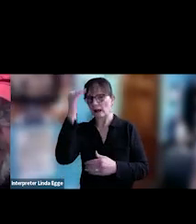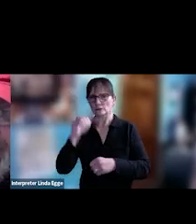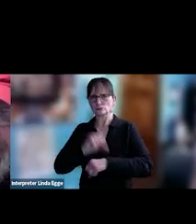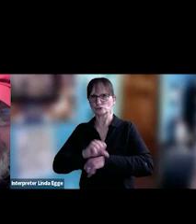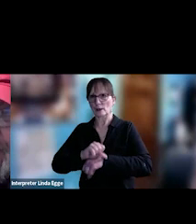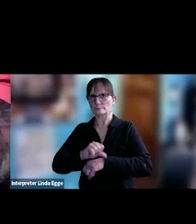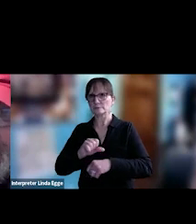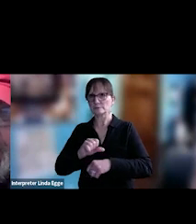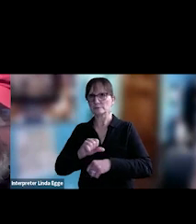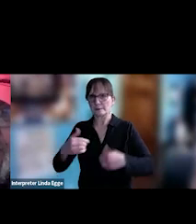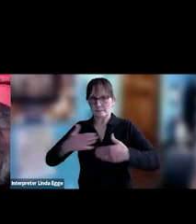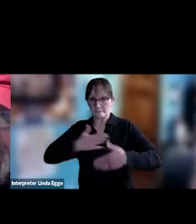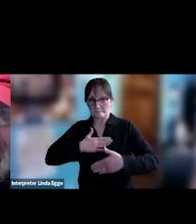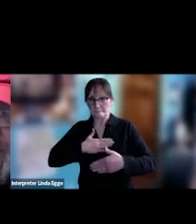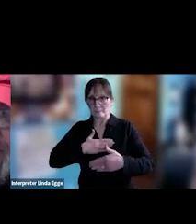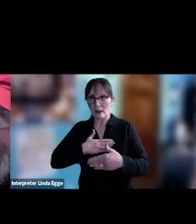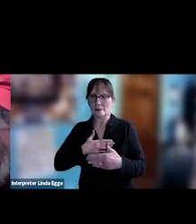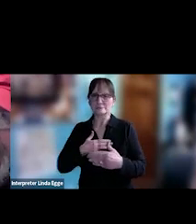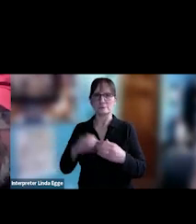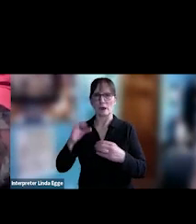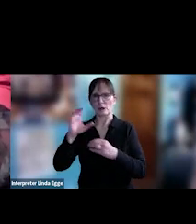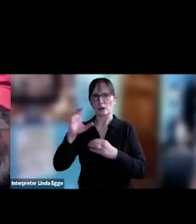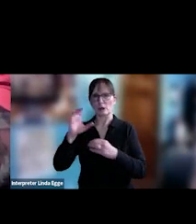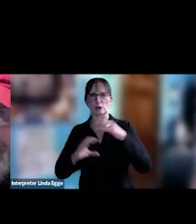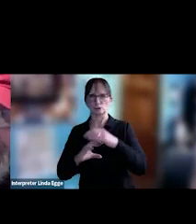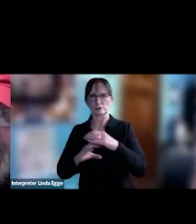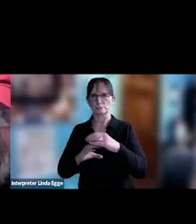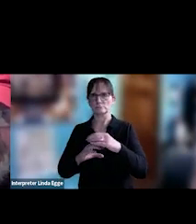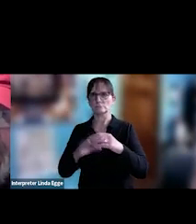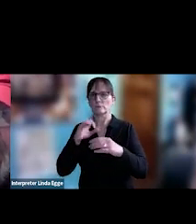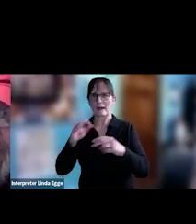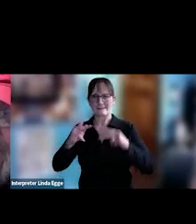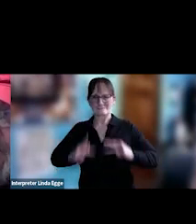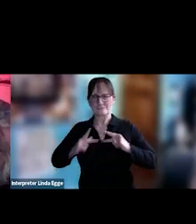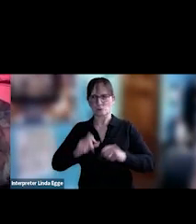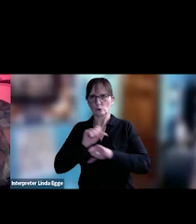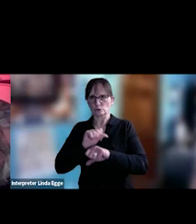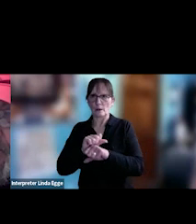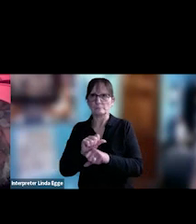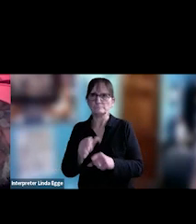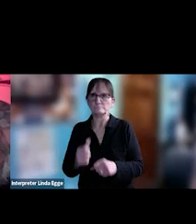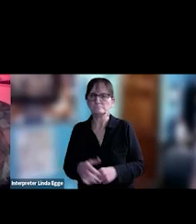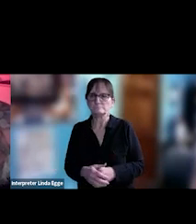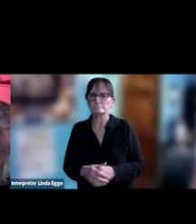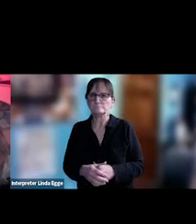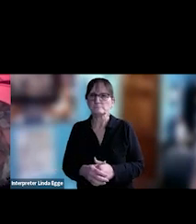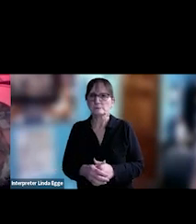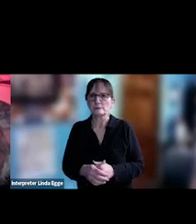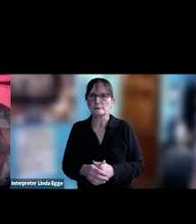Mine's more of a construction and physical jobs, I guess. And, but, you know,